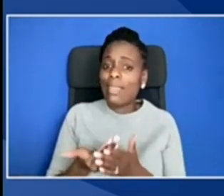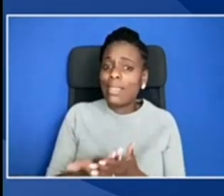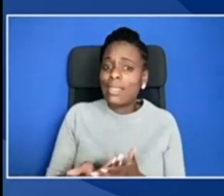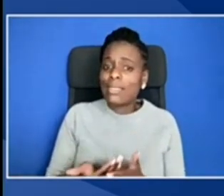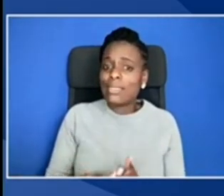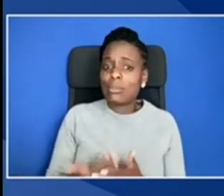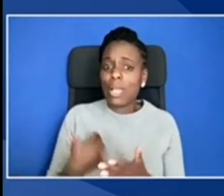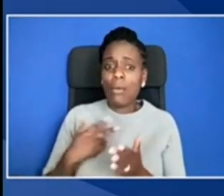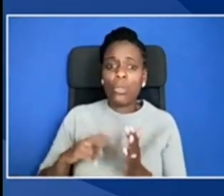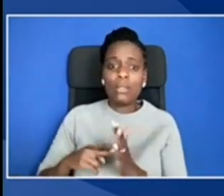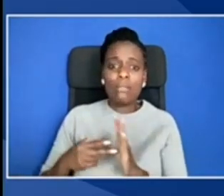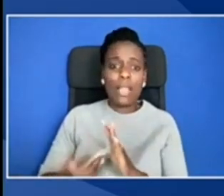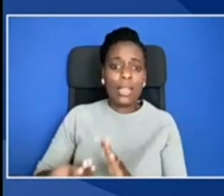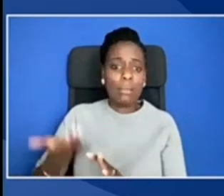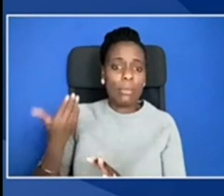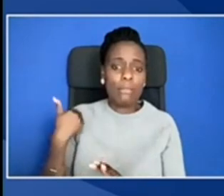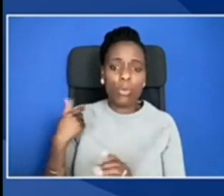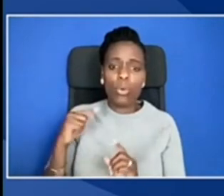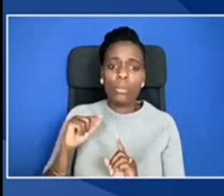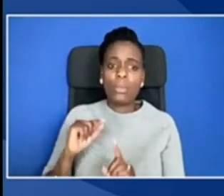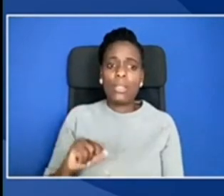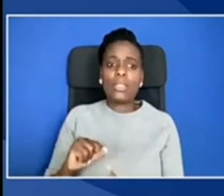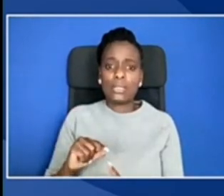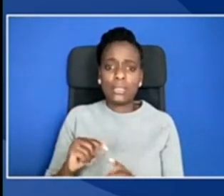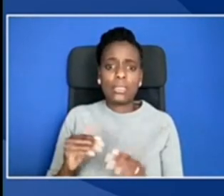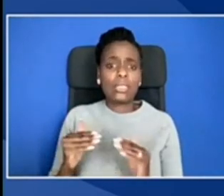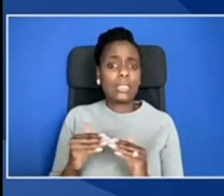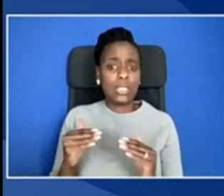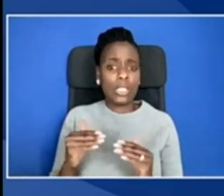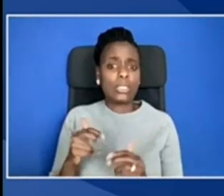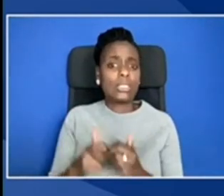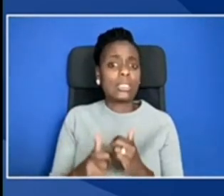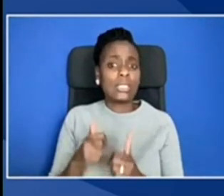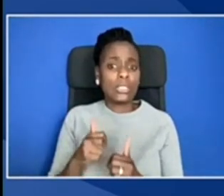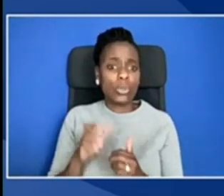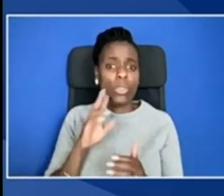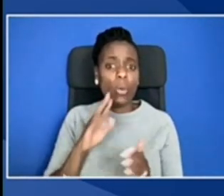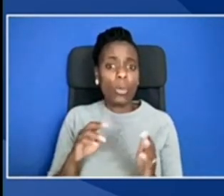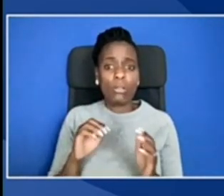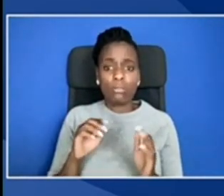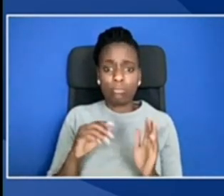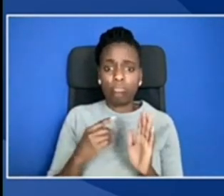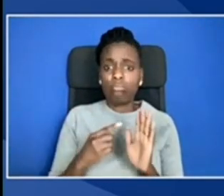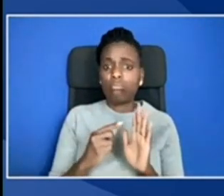And I think it is a serious justice issue that I'm going to mark here, for the record, because we should be doing more